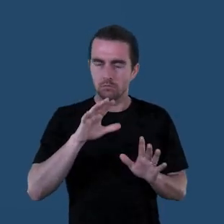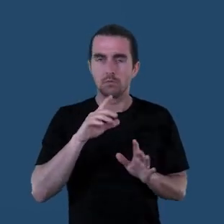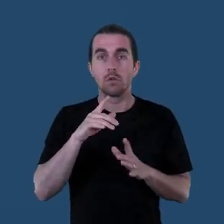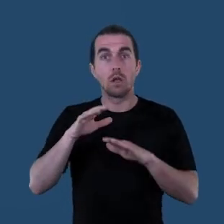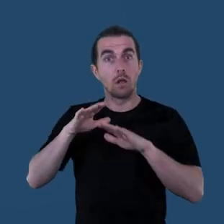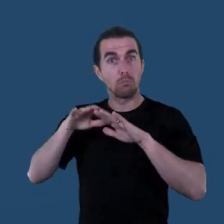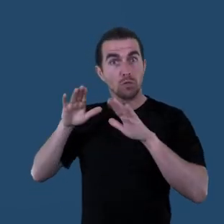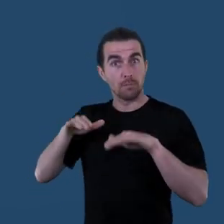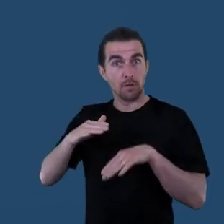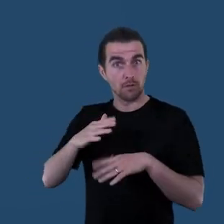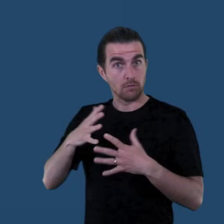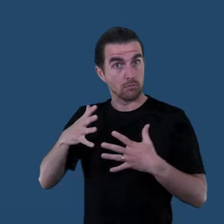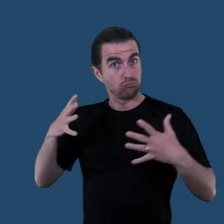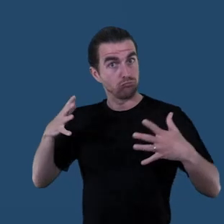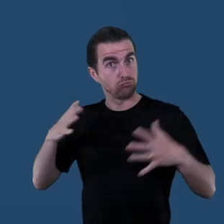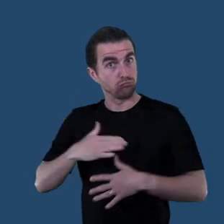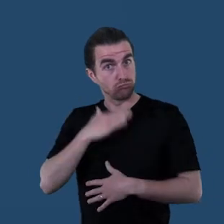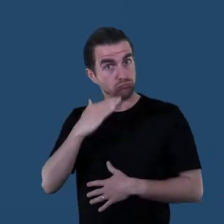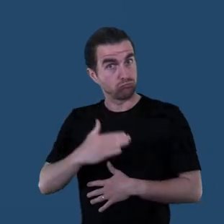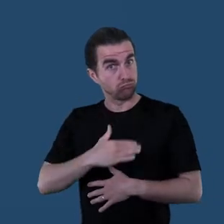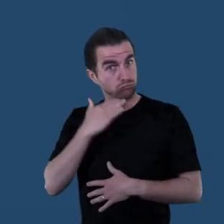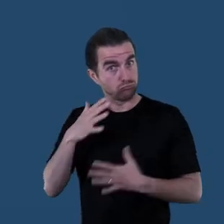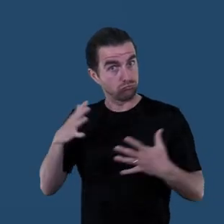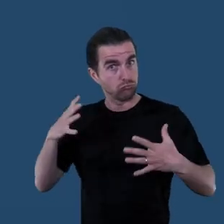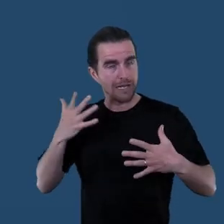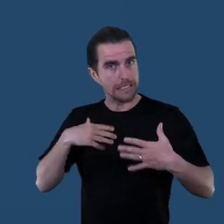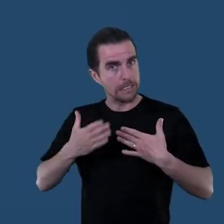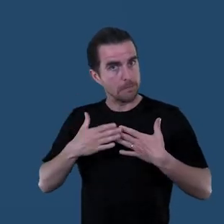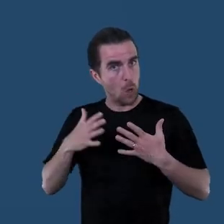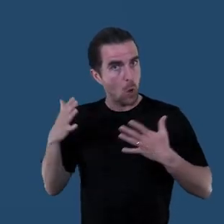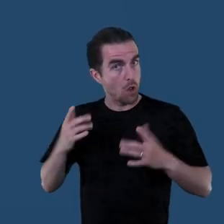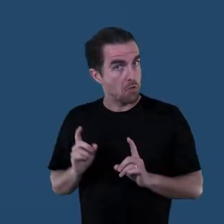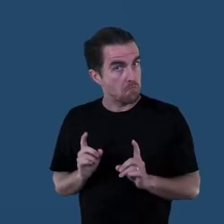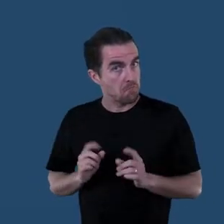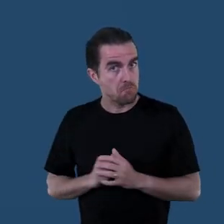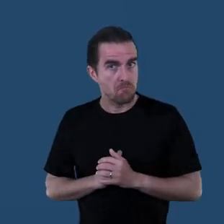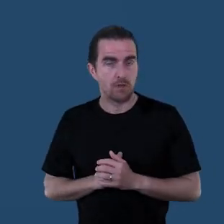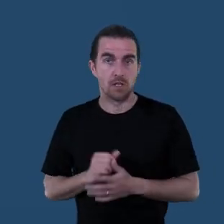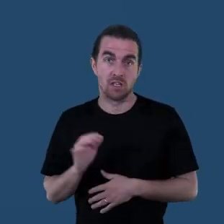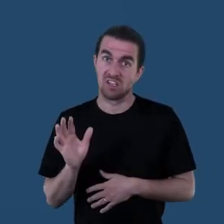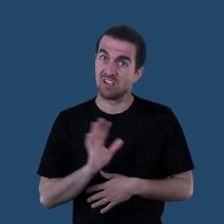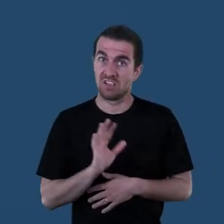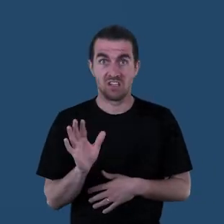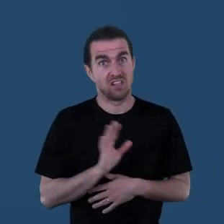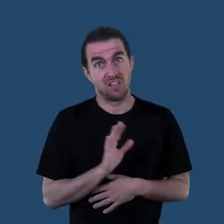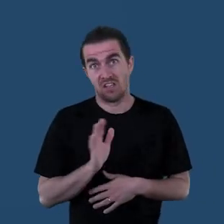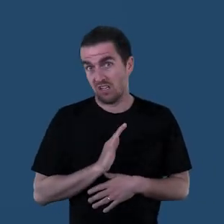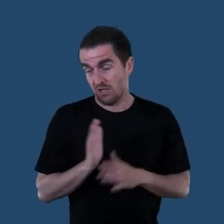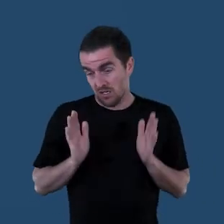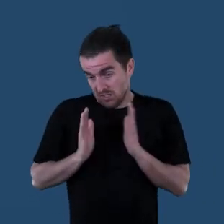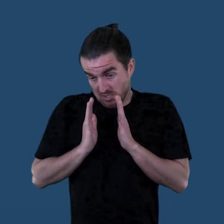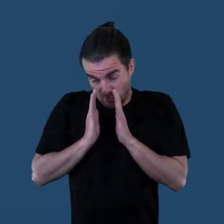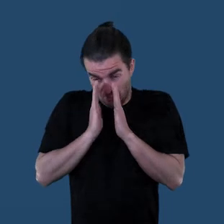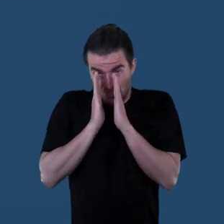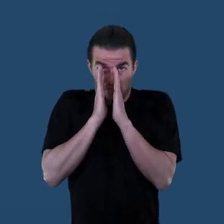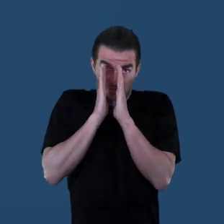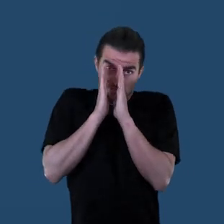"Is the museum space adequate enough for all the exhibits?" (Lorraine chuckling) I'm gonna say, it's a massive, no. No.